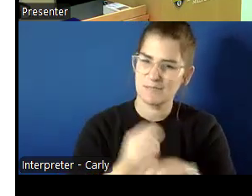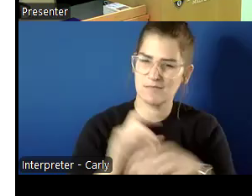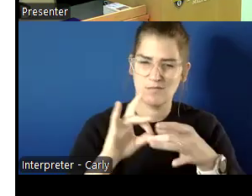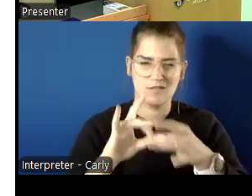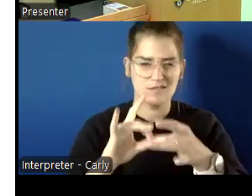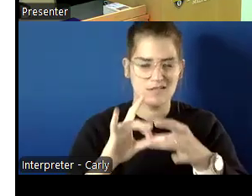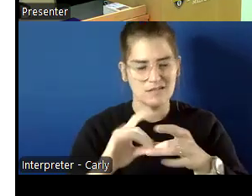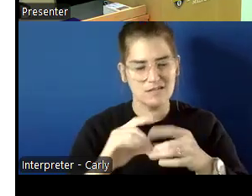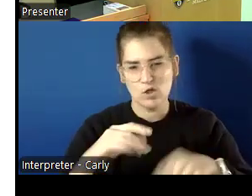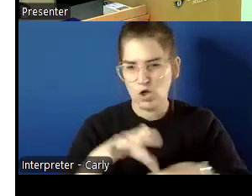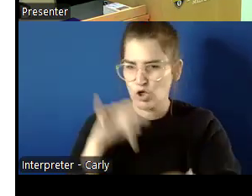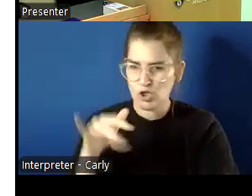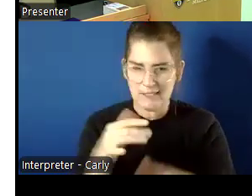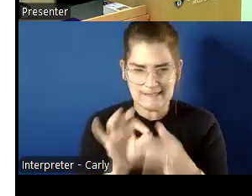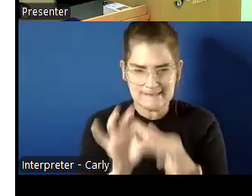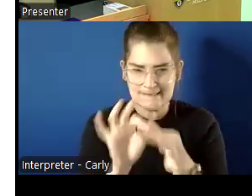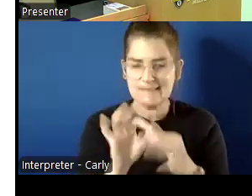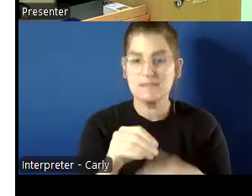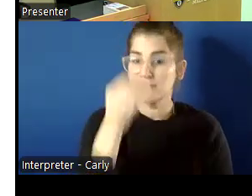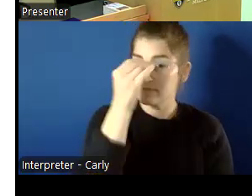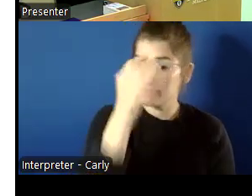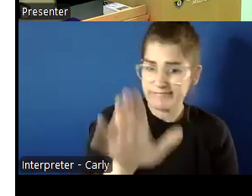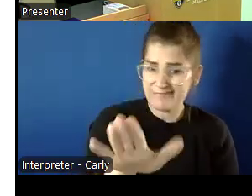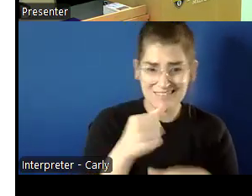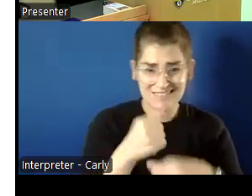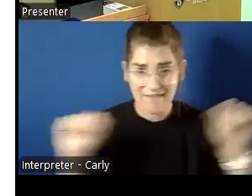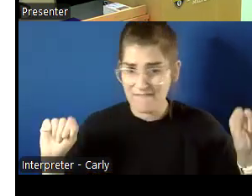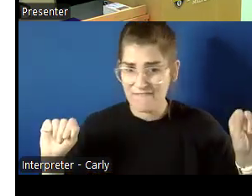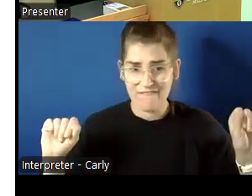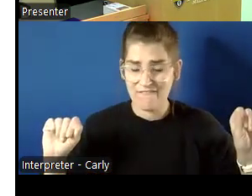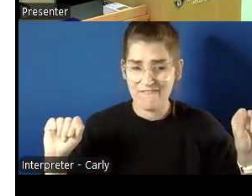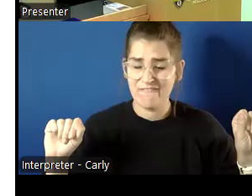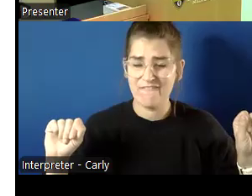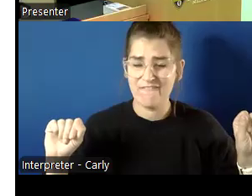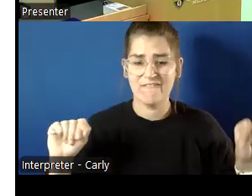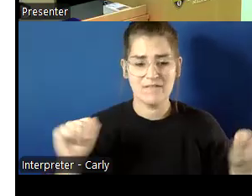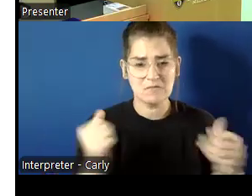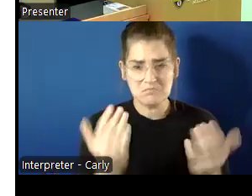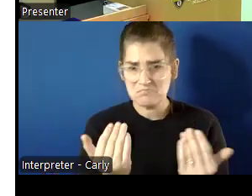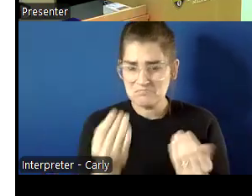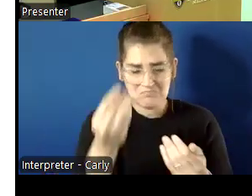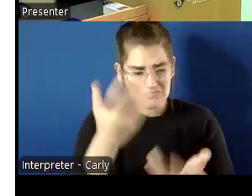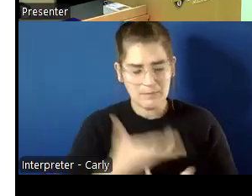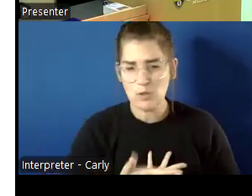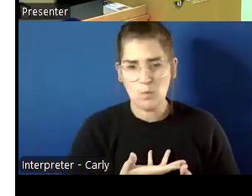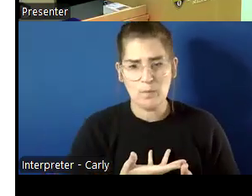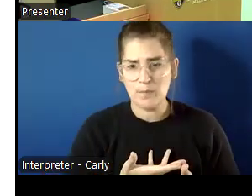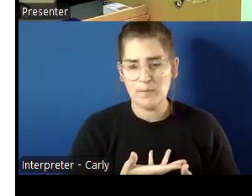where you let them know that it's safe for them to bring that content to you. That's up to you.